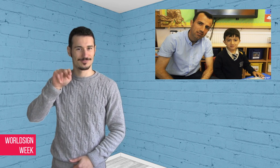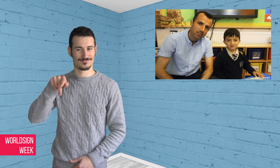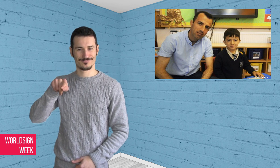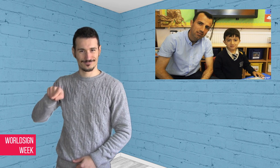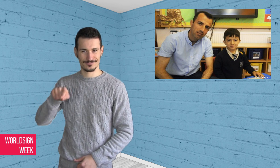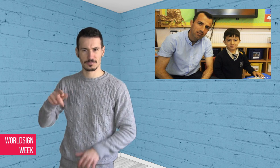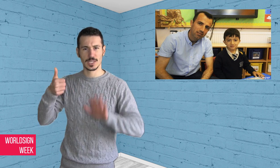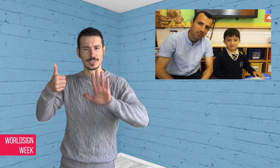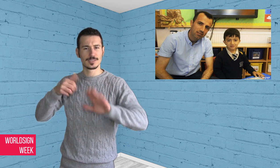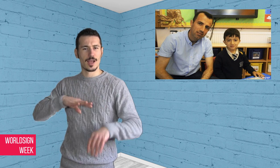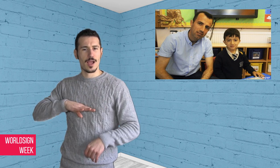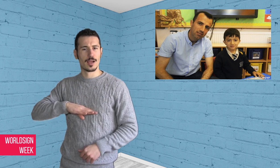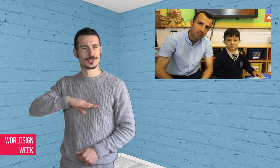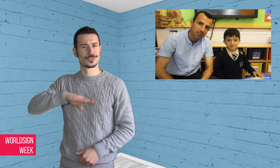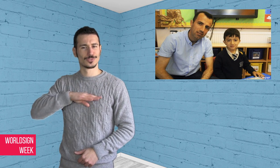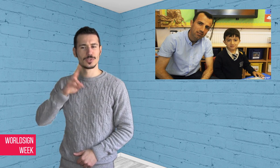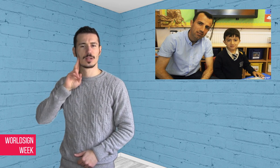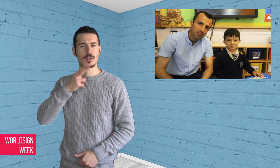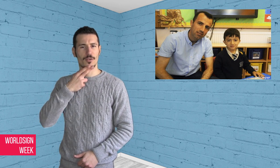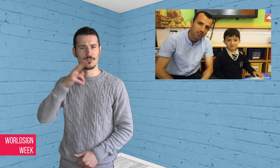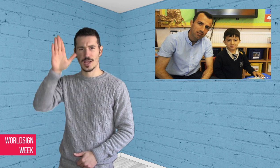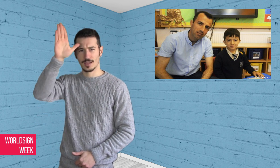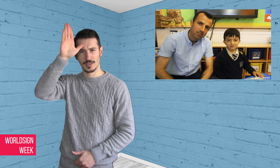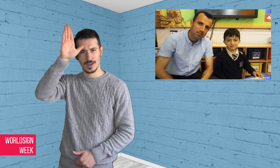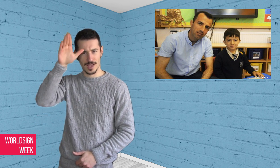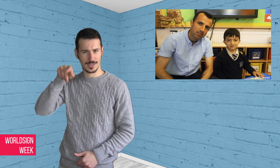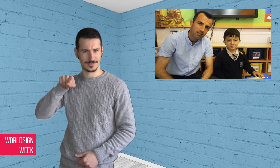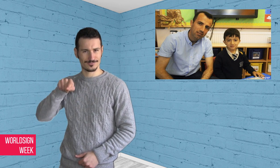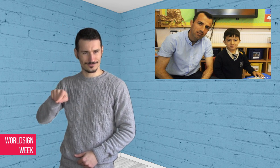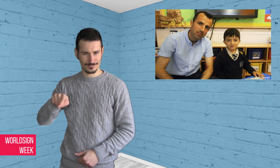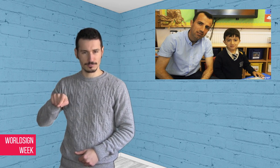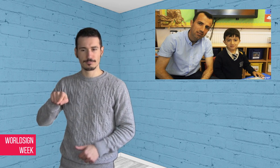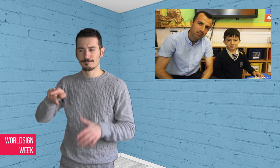six-year-old deaf Iraqi boy who fled to